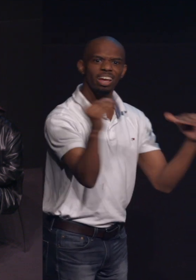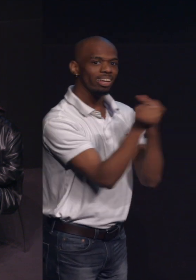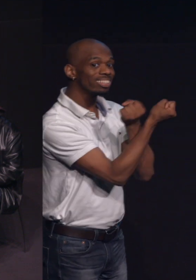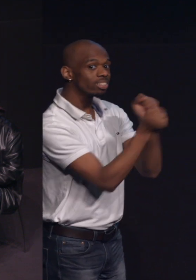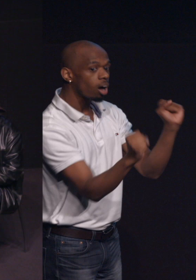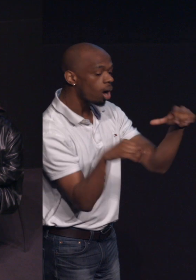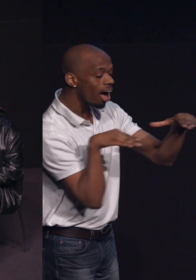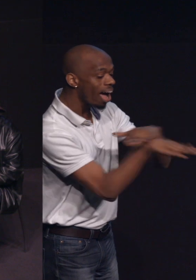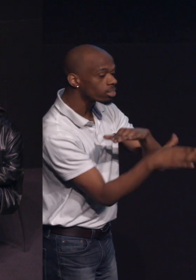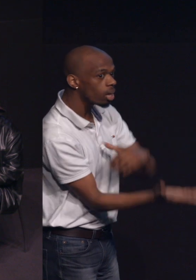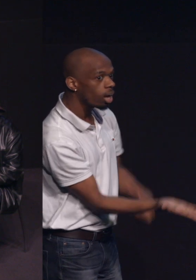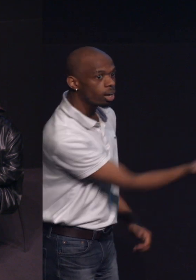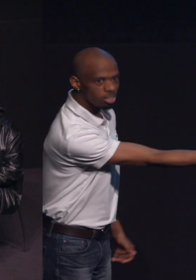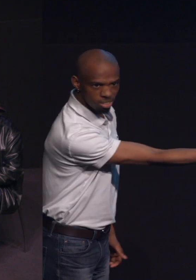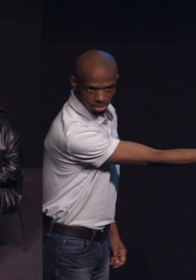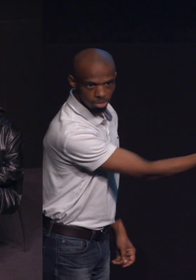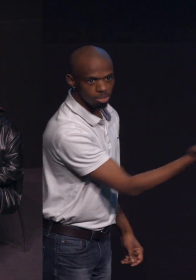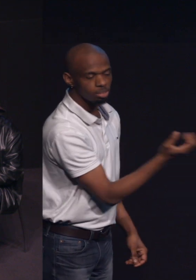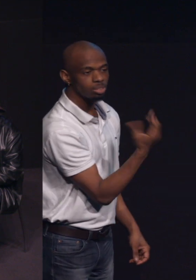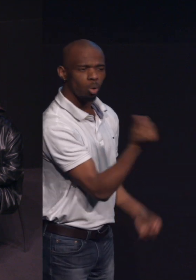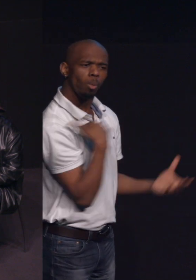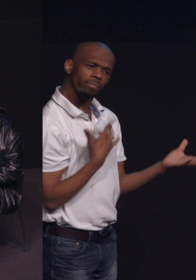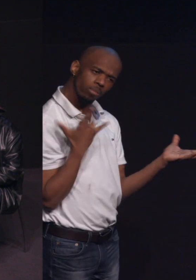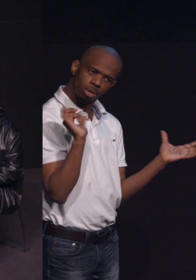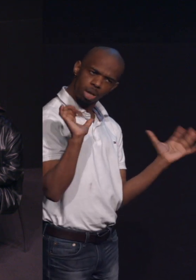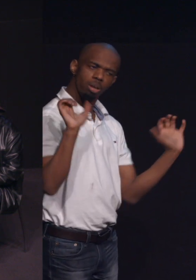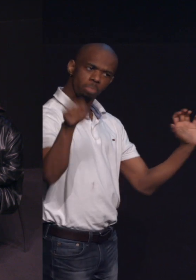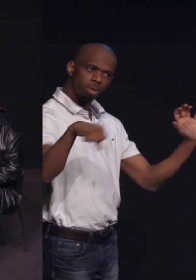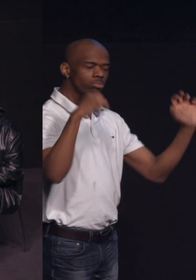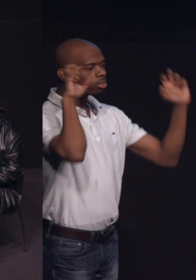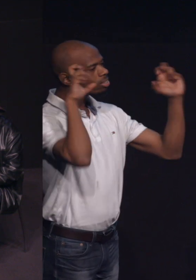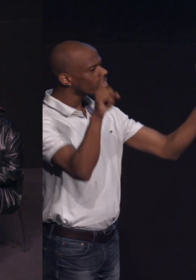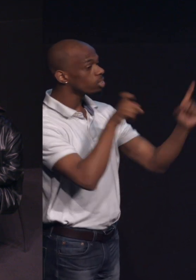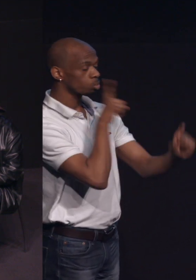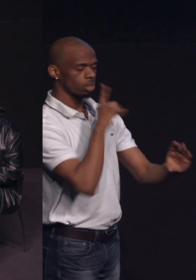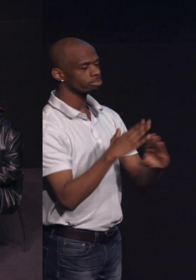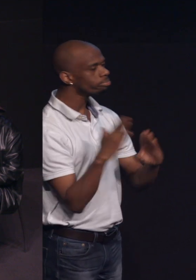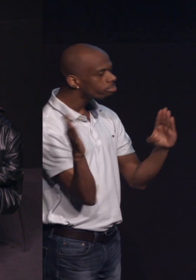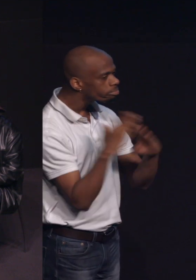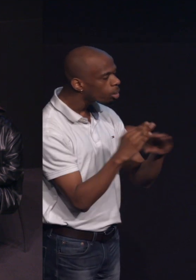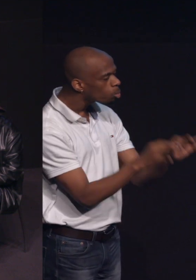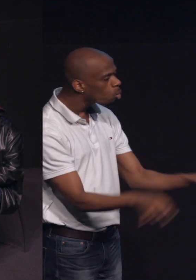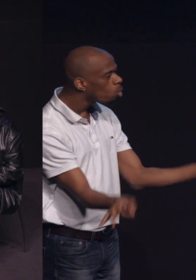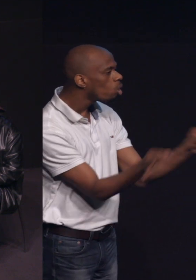And then, so I feel like education is really important, you know?